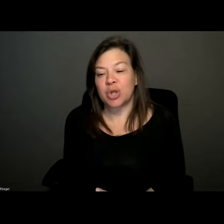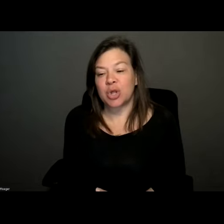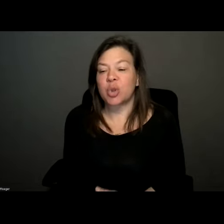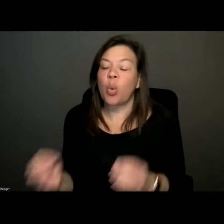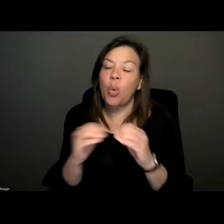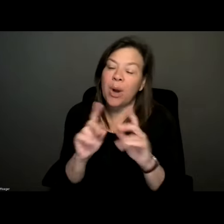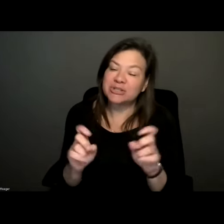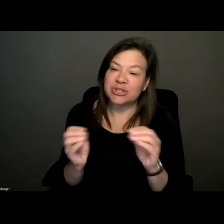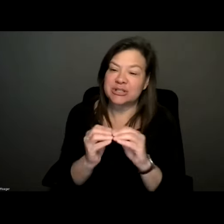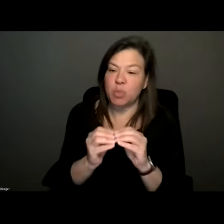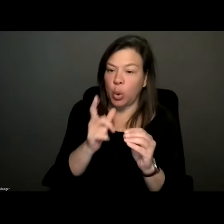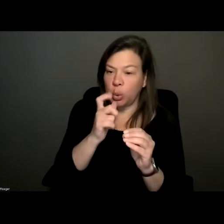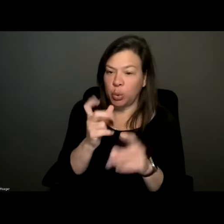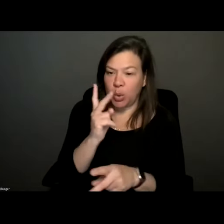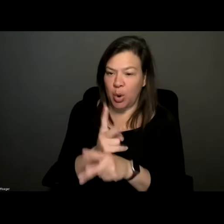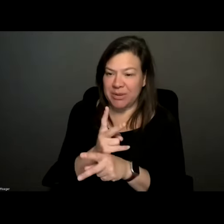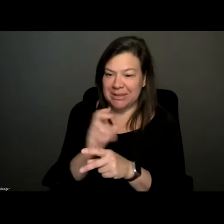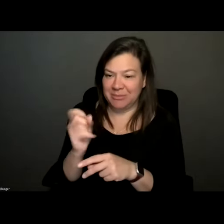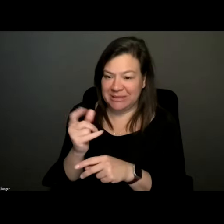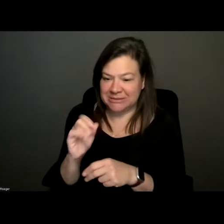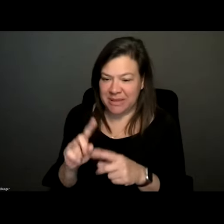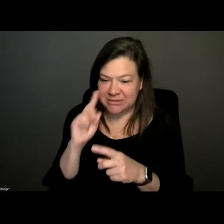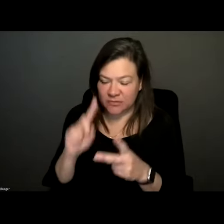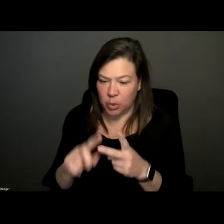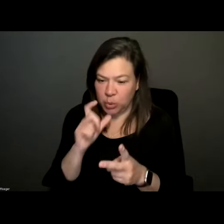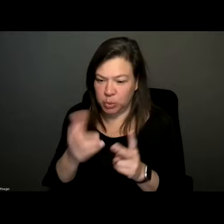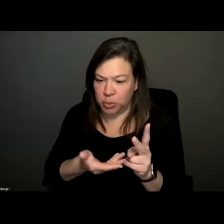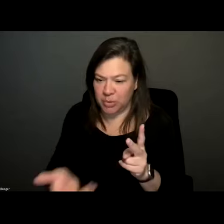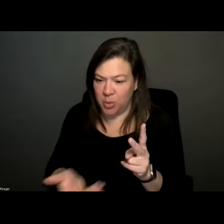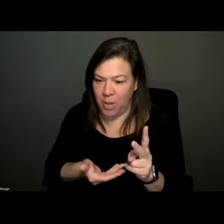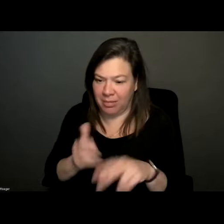Who are we welcoming onto our stages and who are we not?